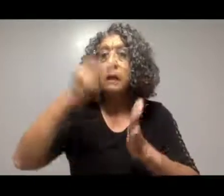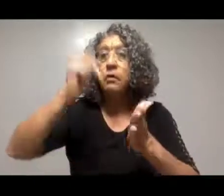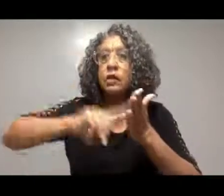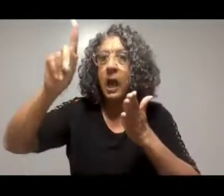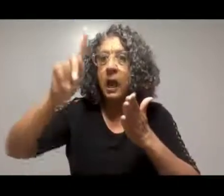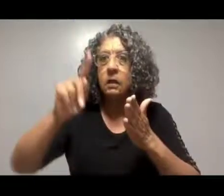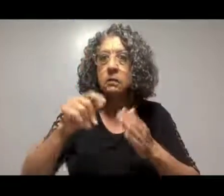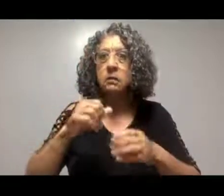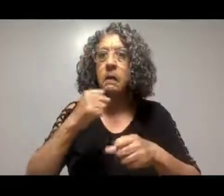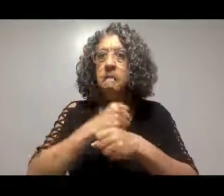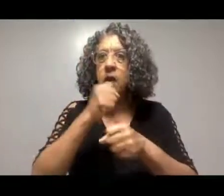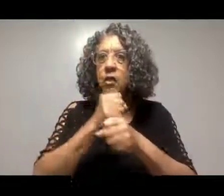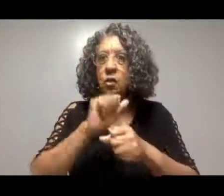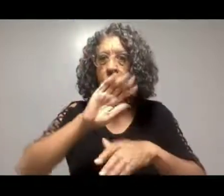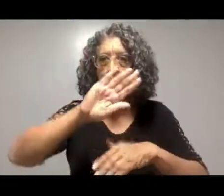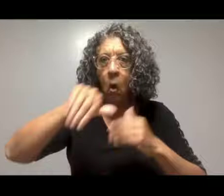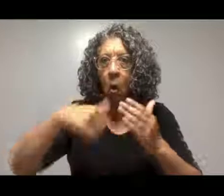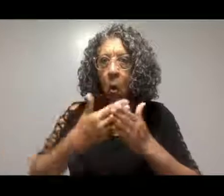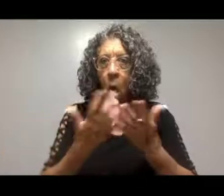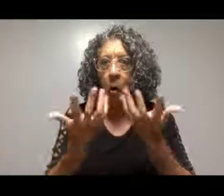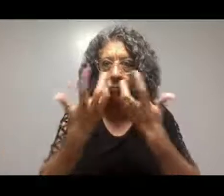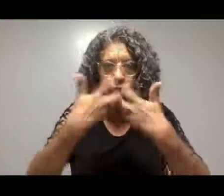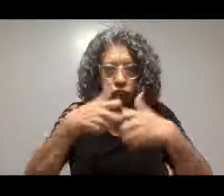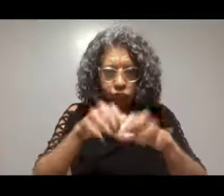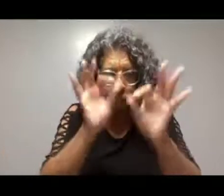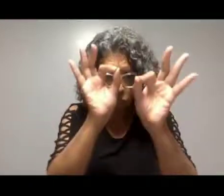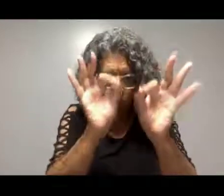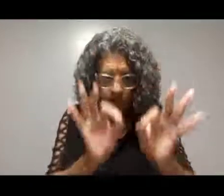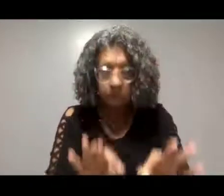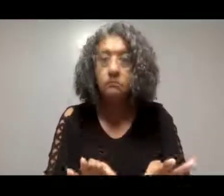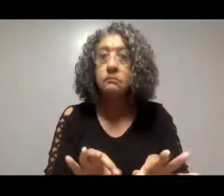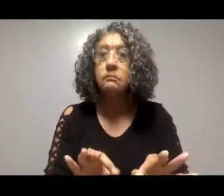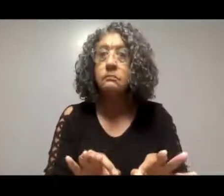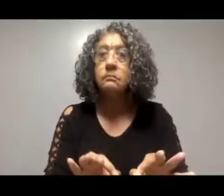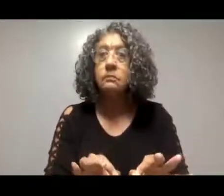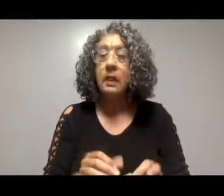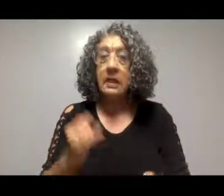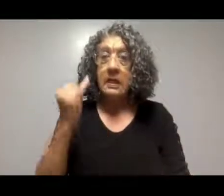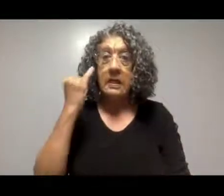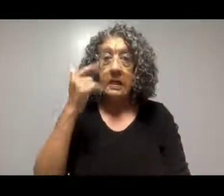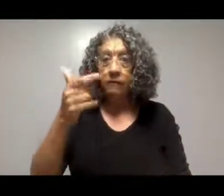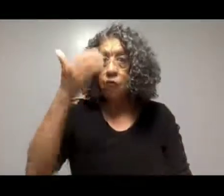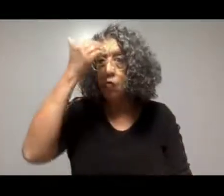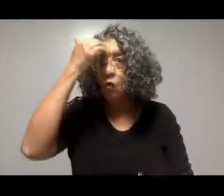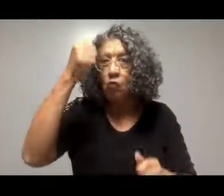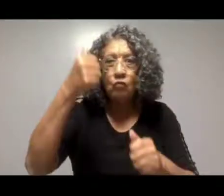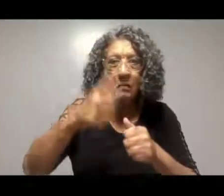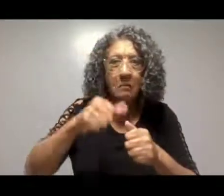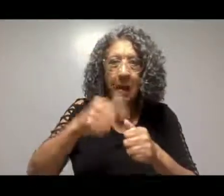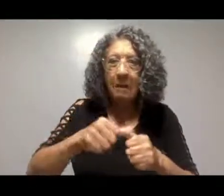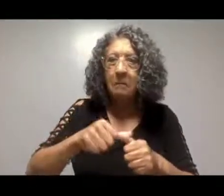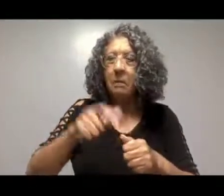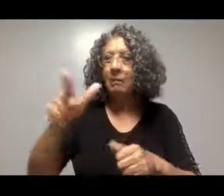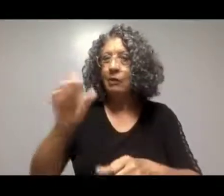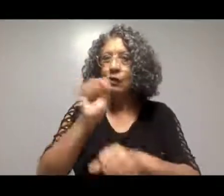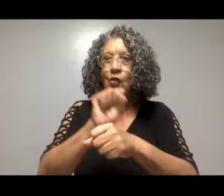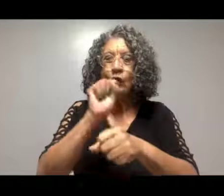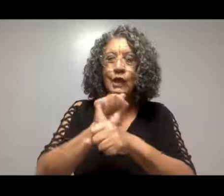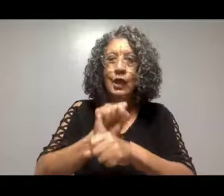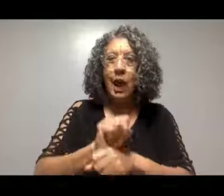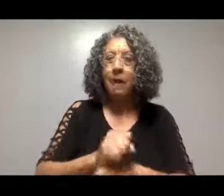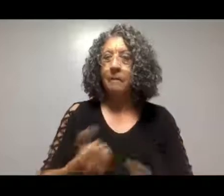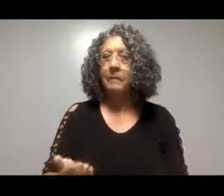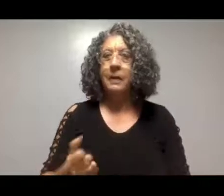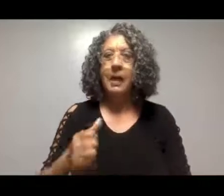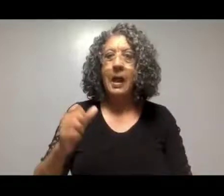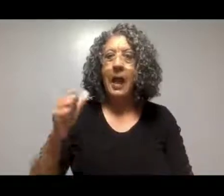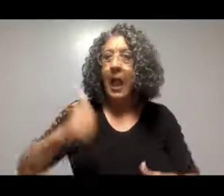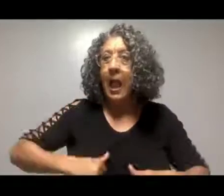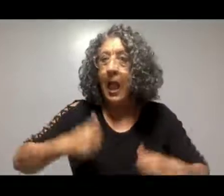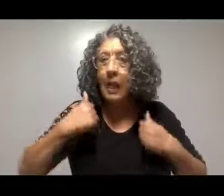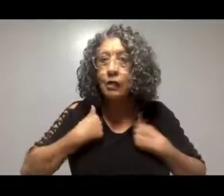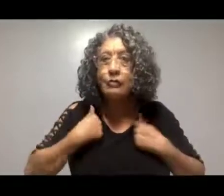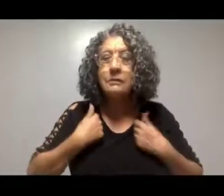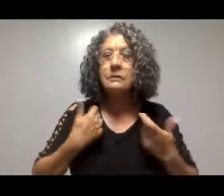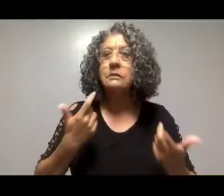everything easy and then when you apply. You could double-check and make sure everything is correct